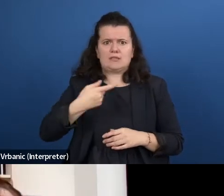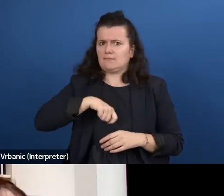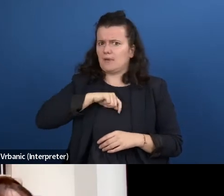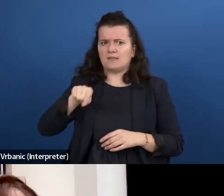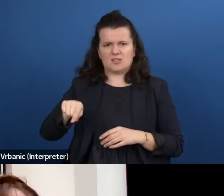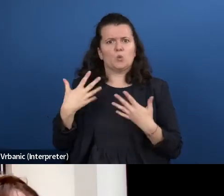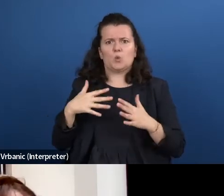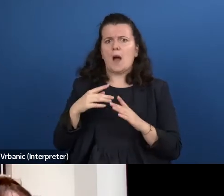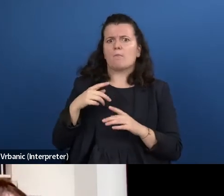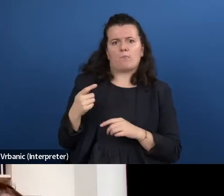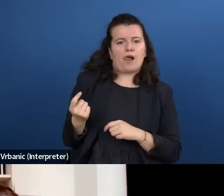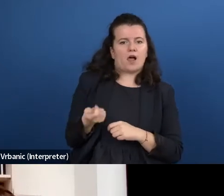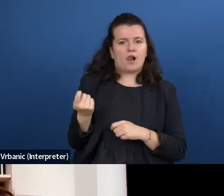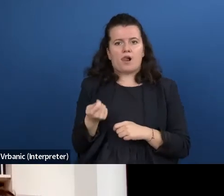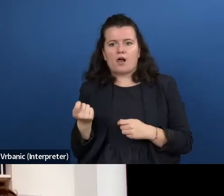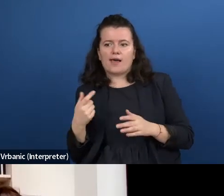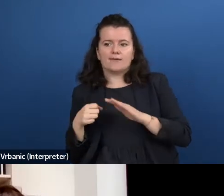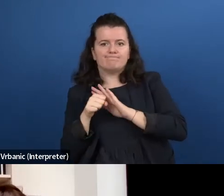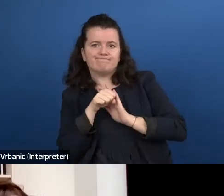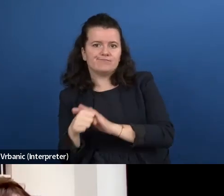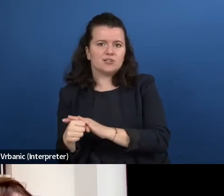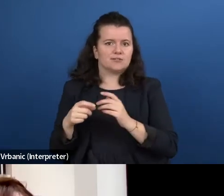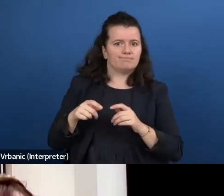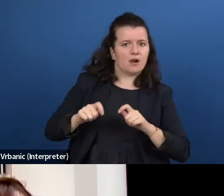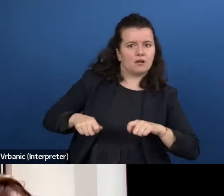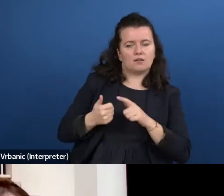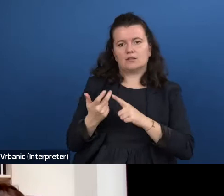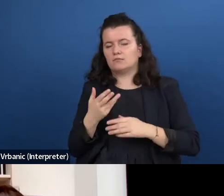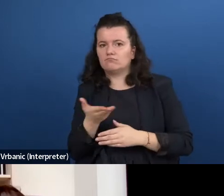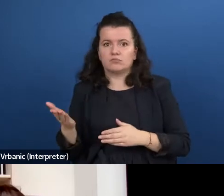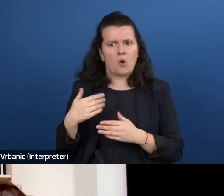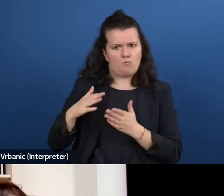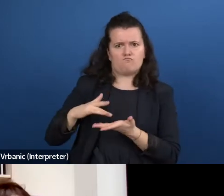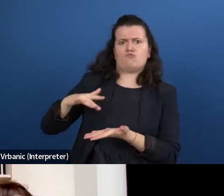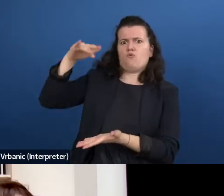The aim of the research project was to get to know and analyze